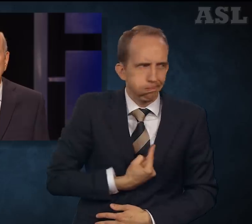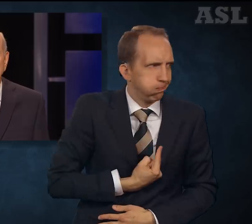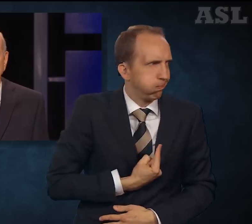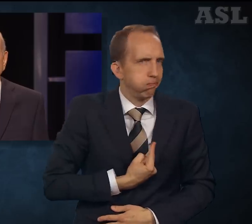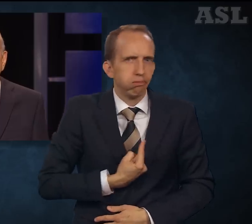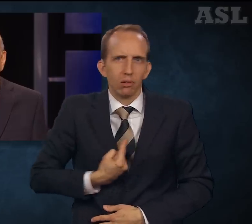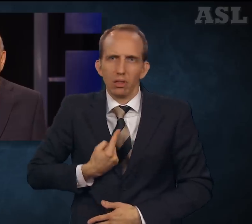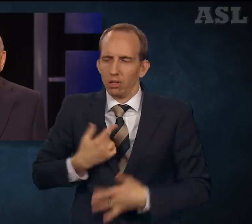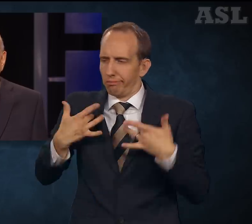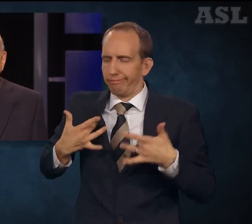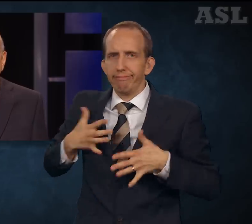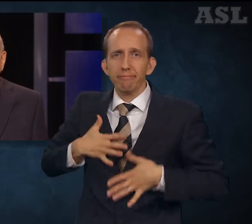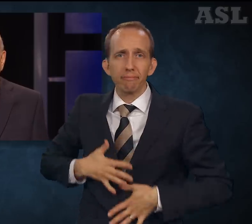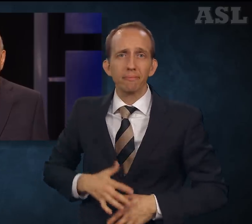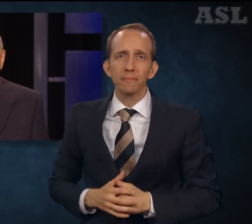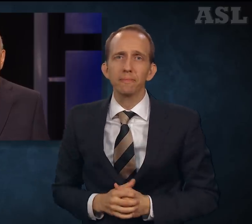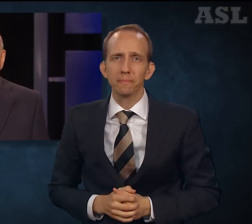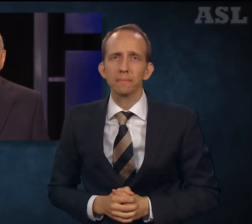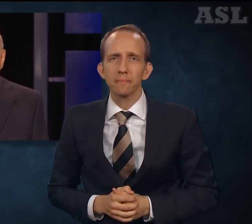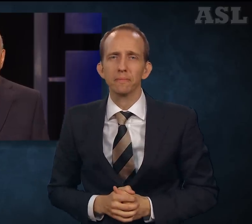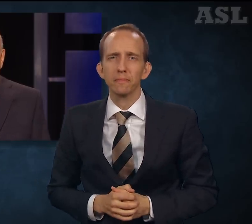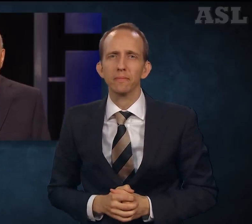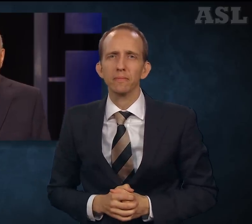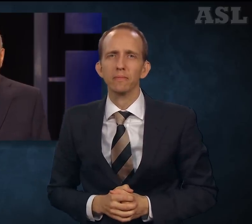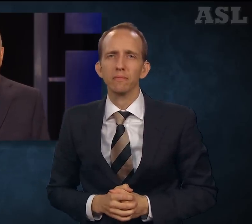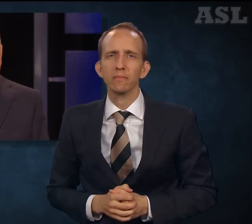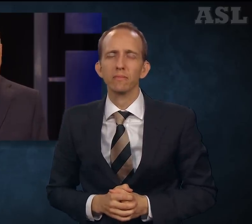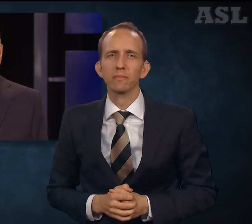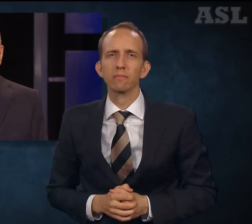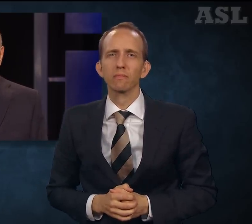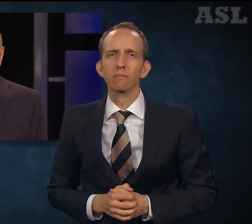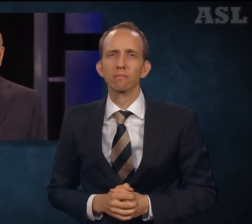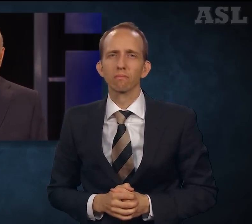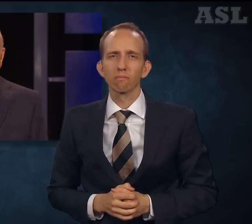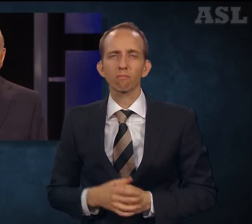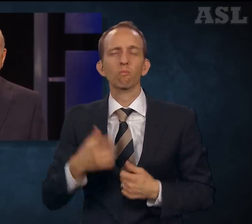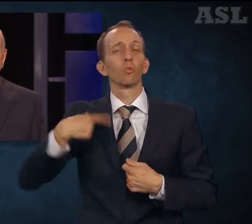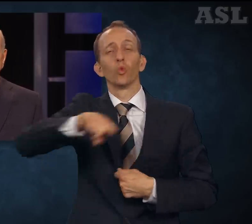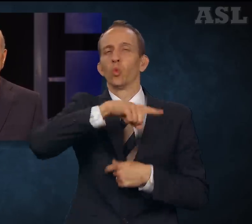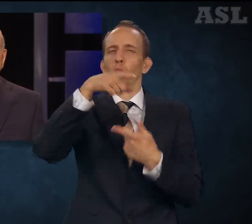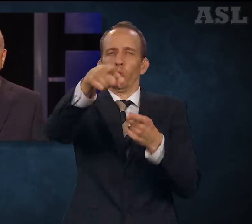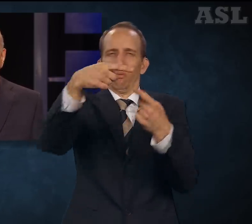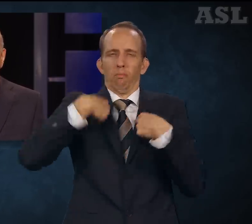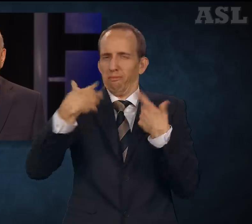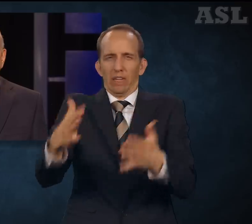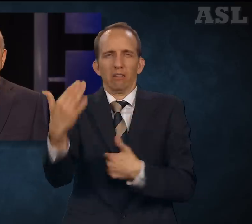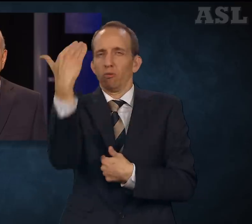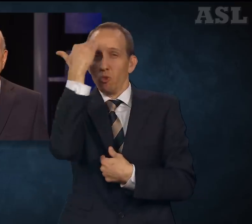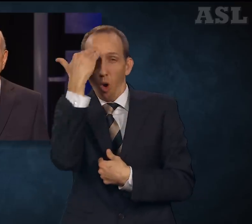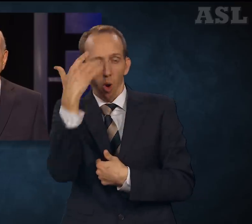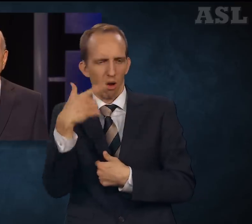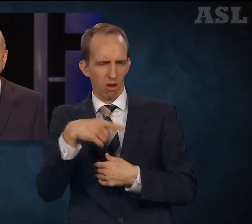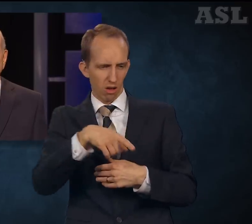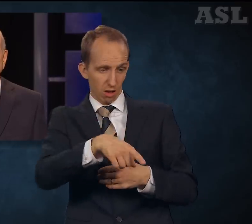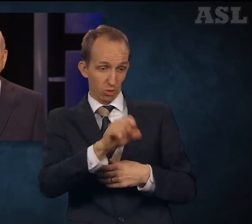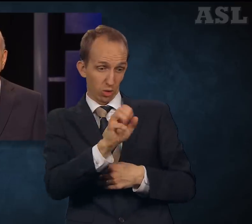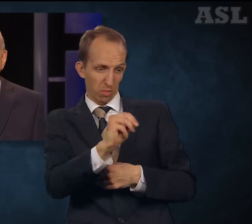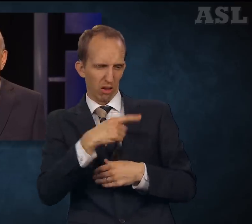EXPERIENCING INTENSE LONELINESS AND DEPRESSION.